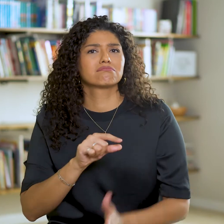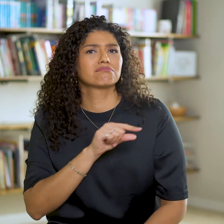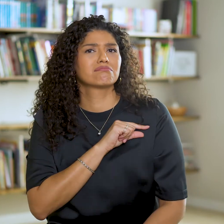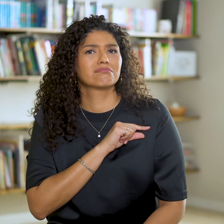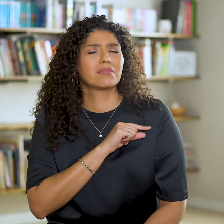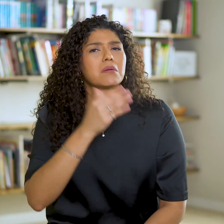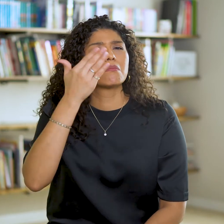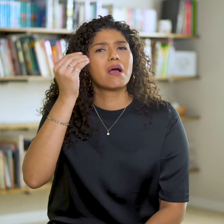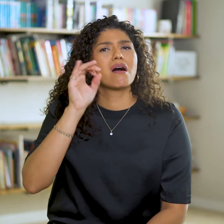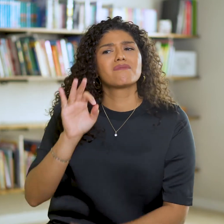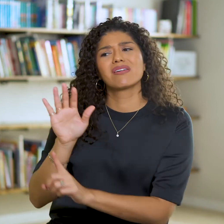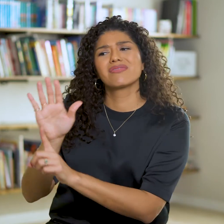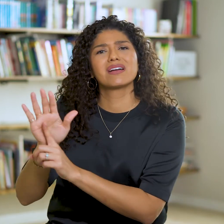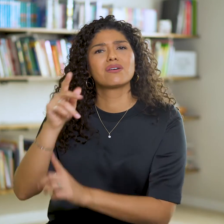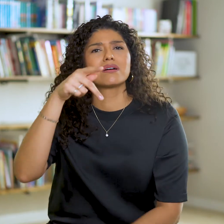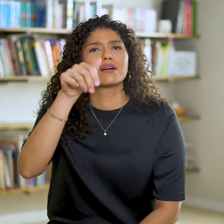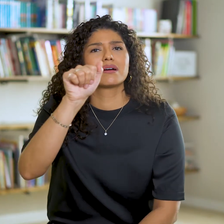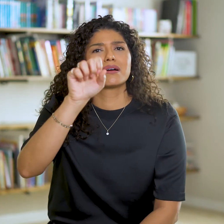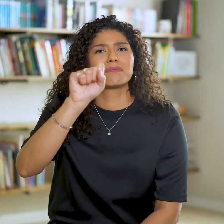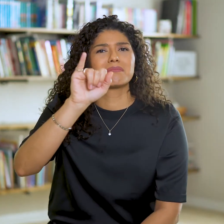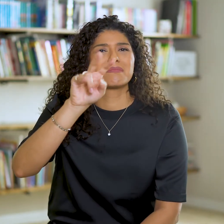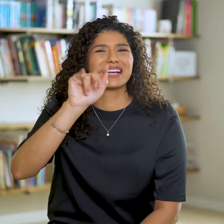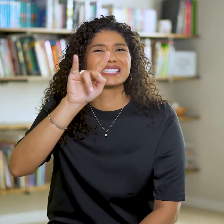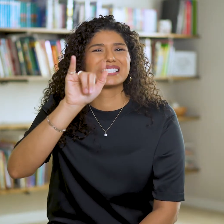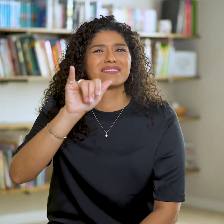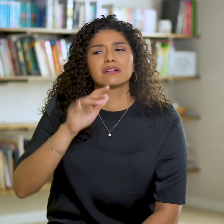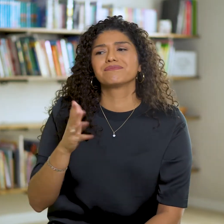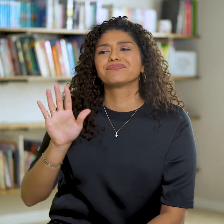of the guilt because of their passivity—